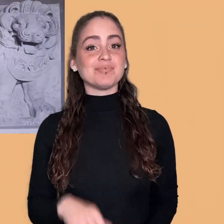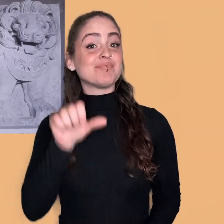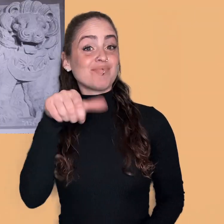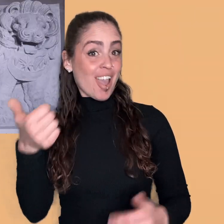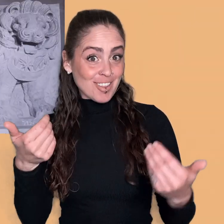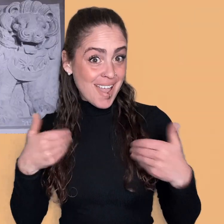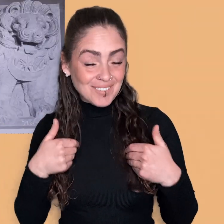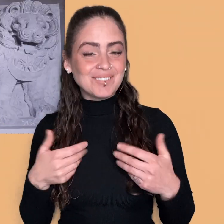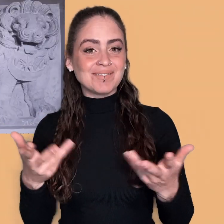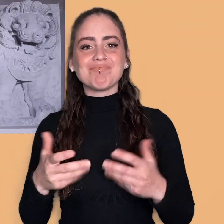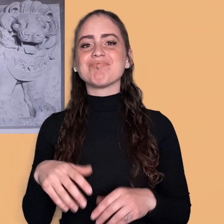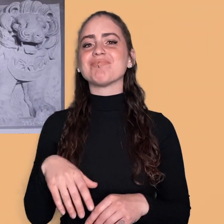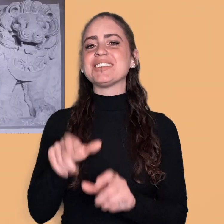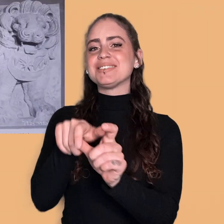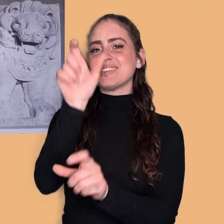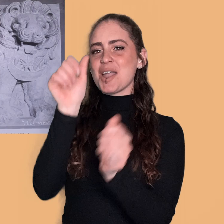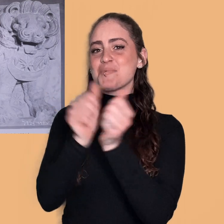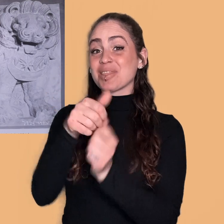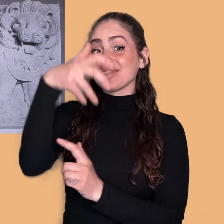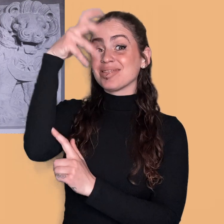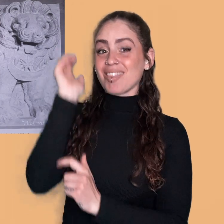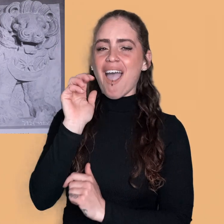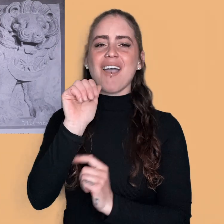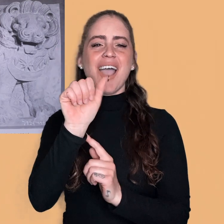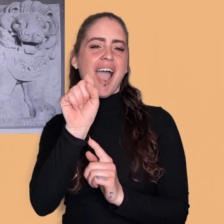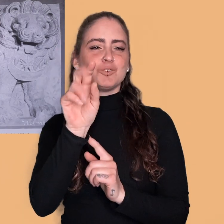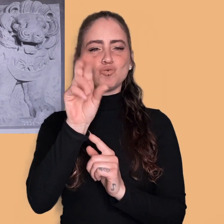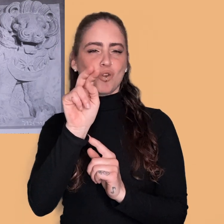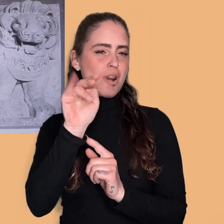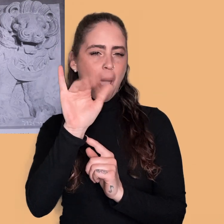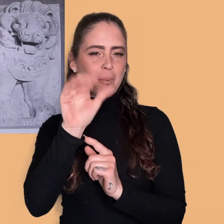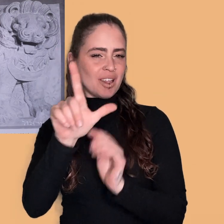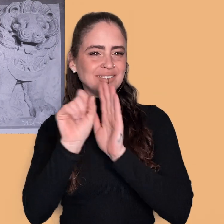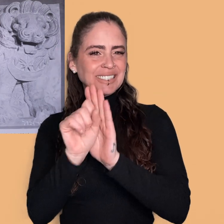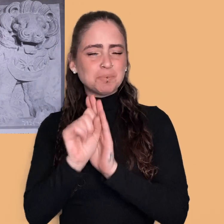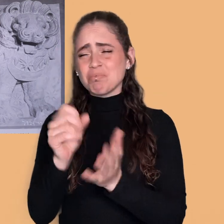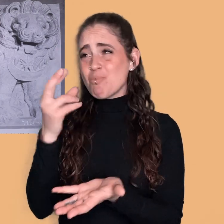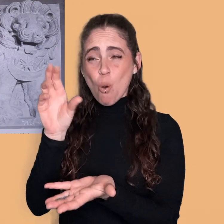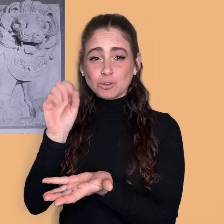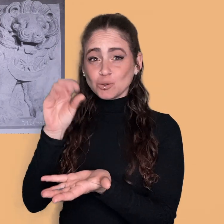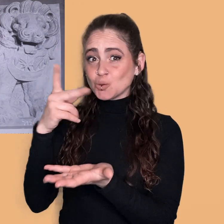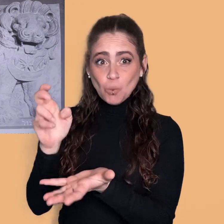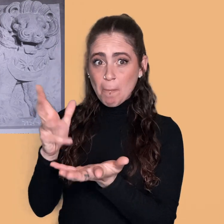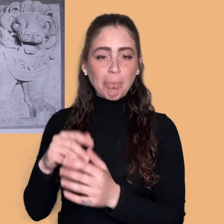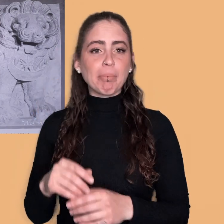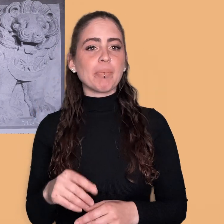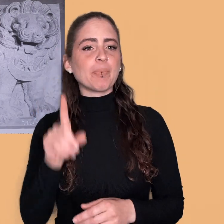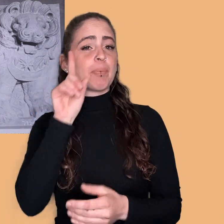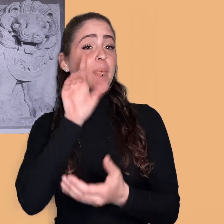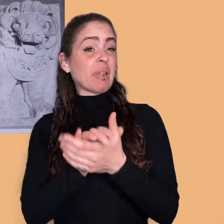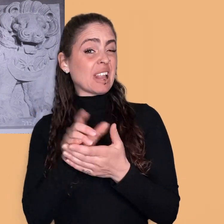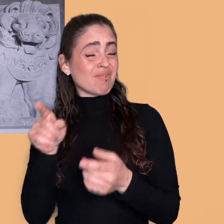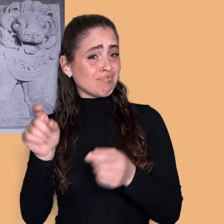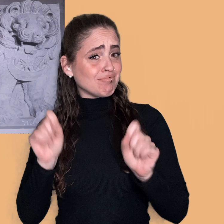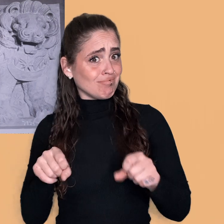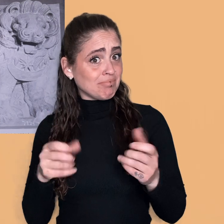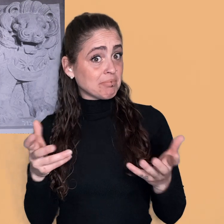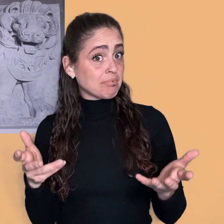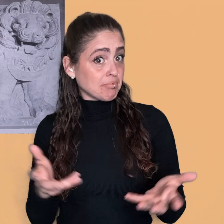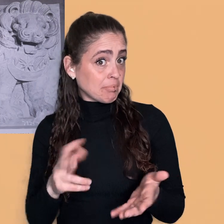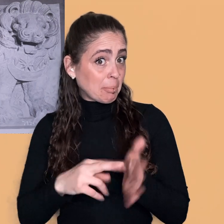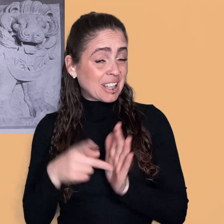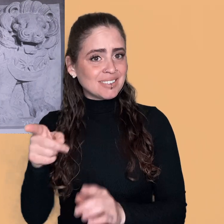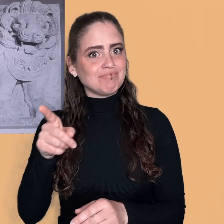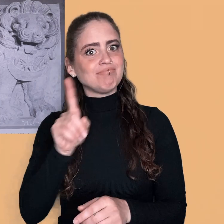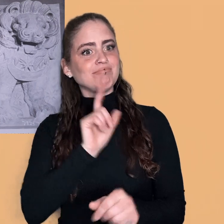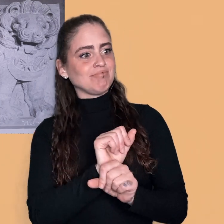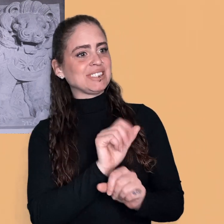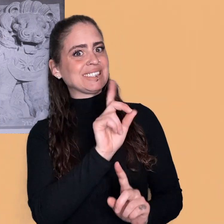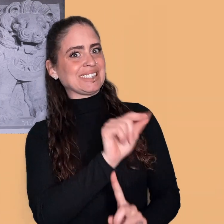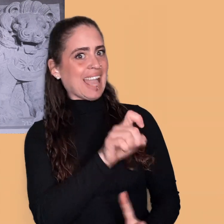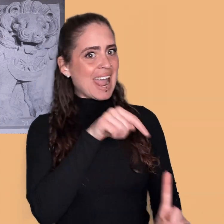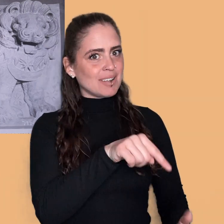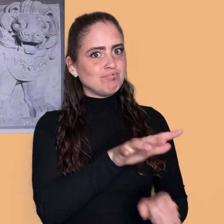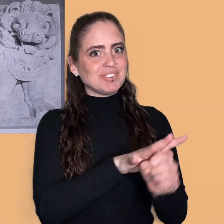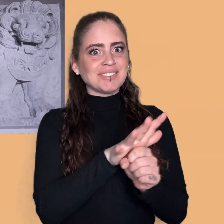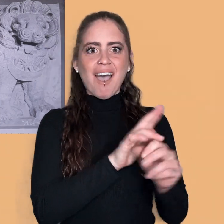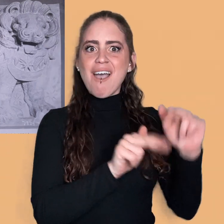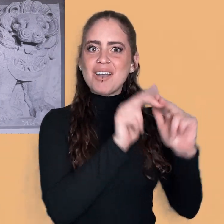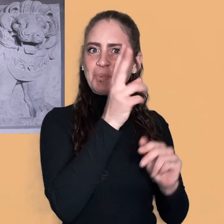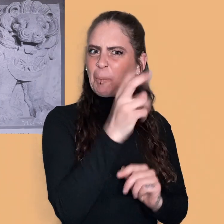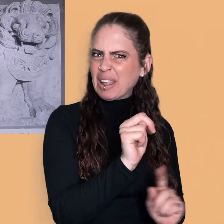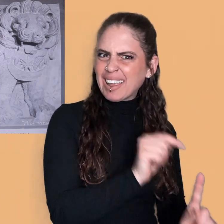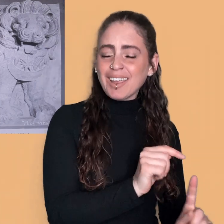as well as a stele with a lion astronomical symbol believing to date the site construction